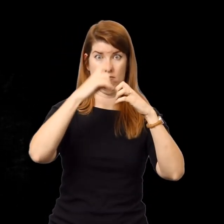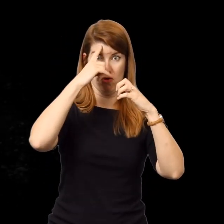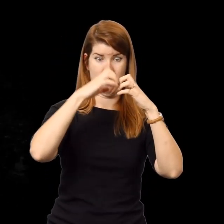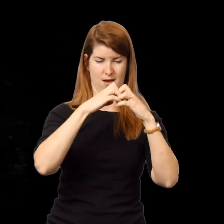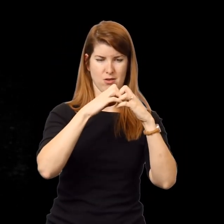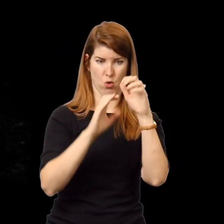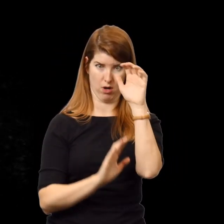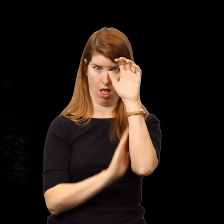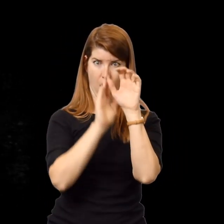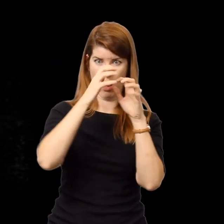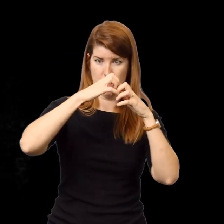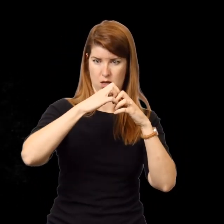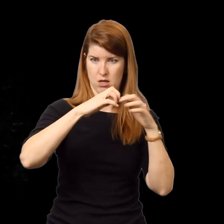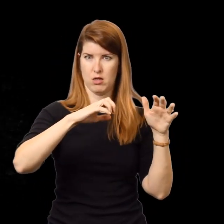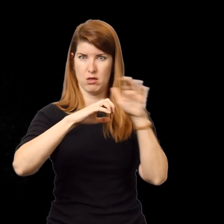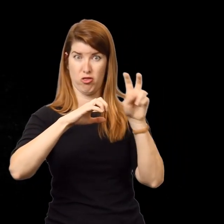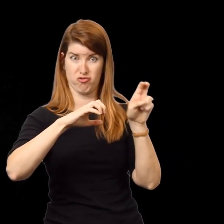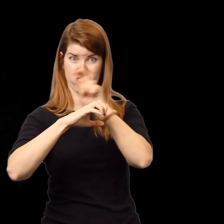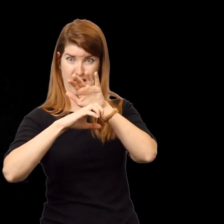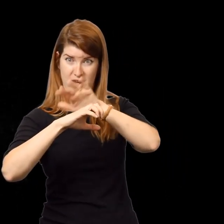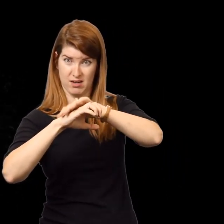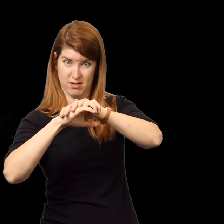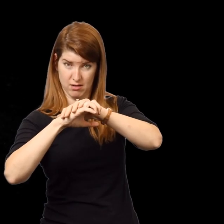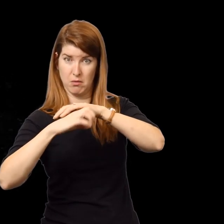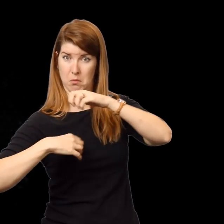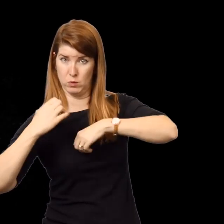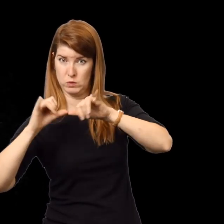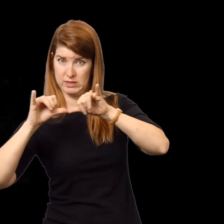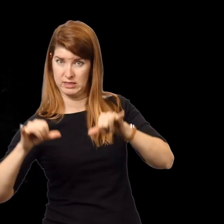And then it moves to the right brain and develops the emotional system.